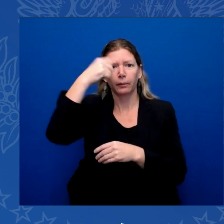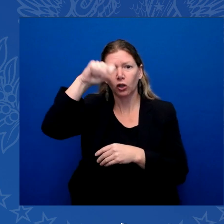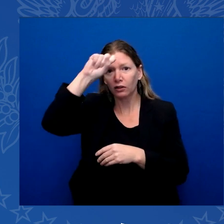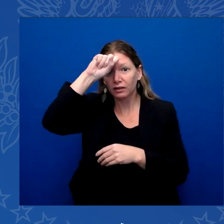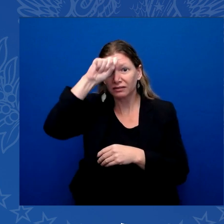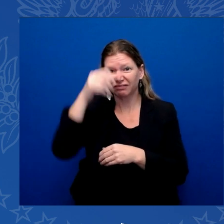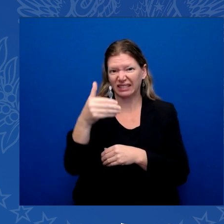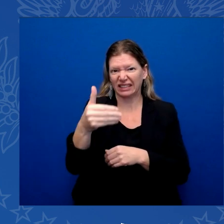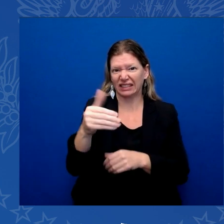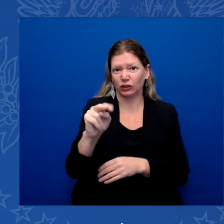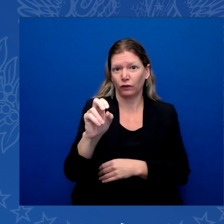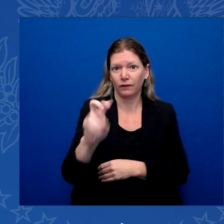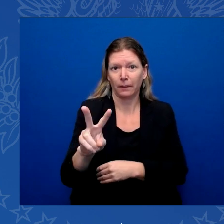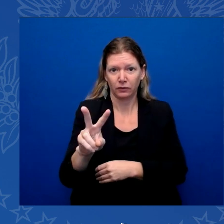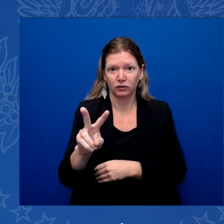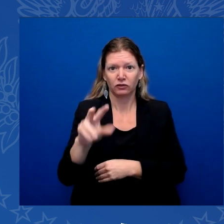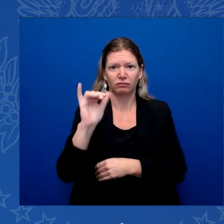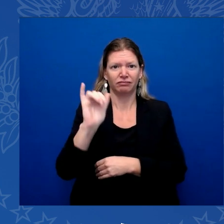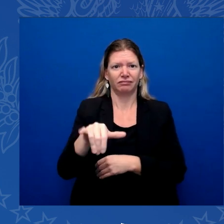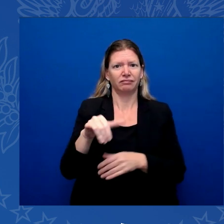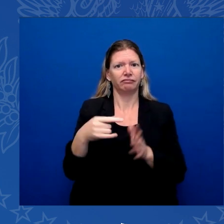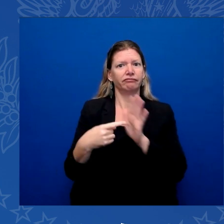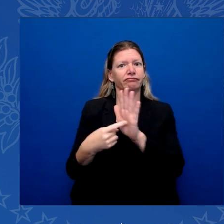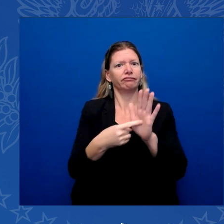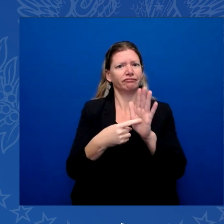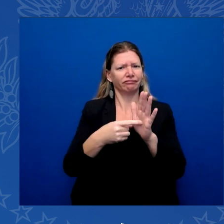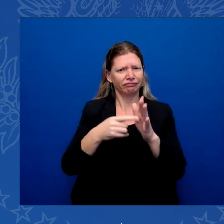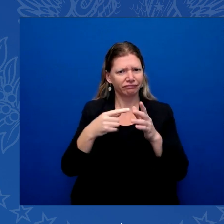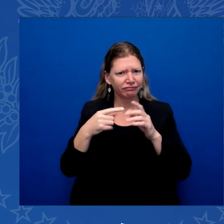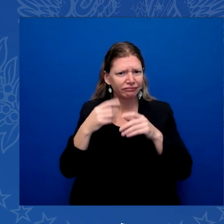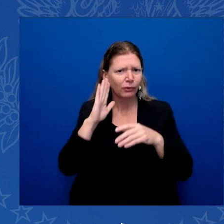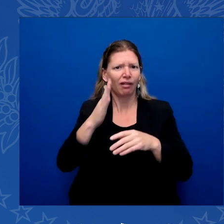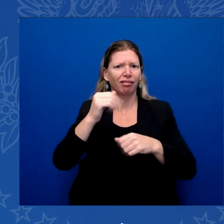and developing economy, all the things we are together often here.